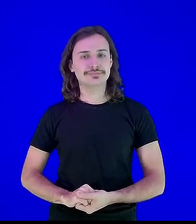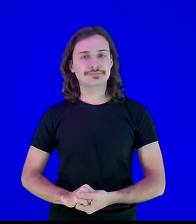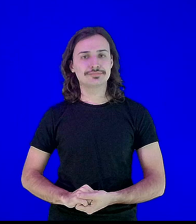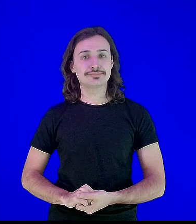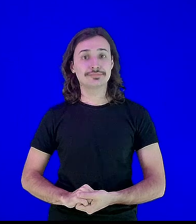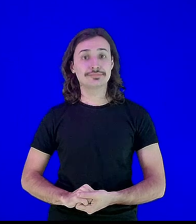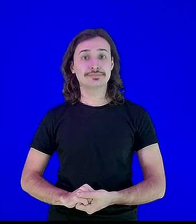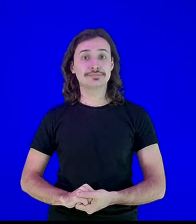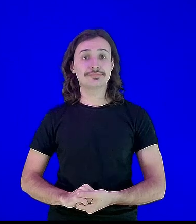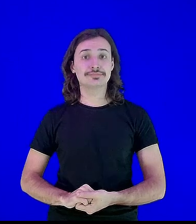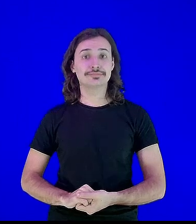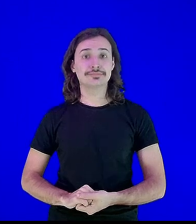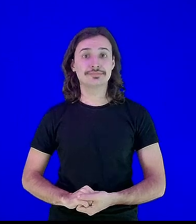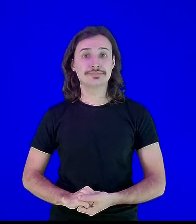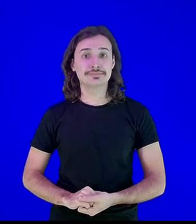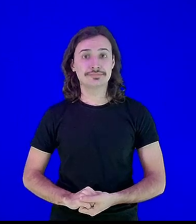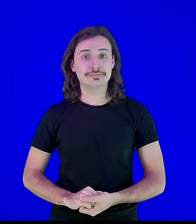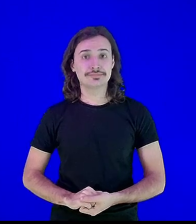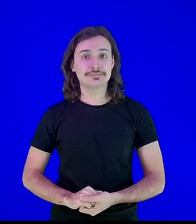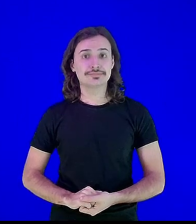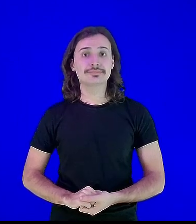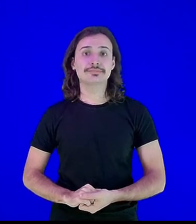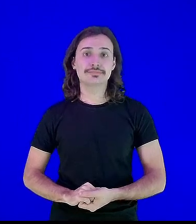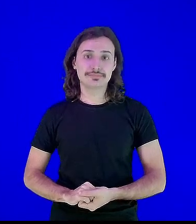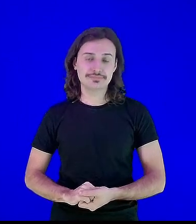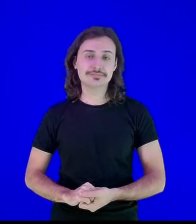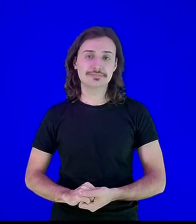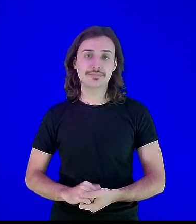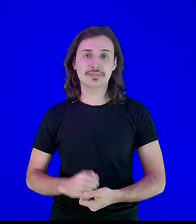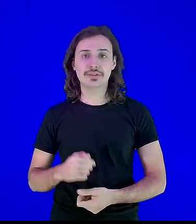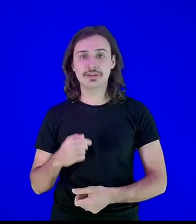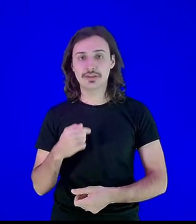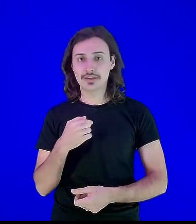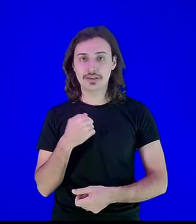and talk all of us, we will do our best to help you